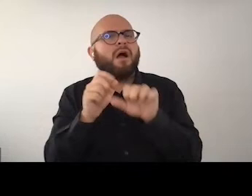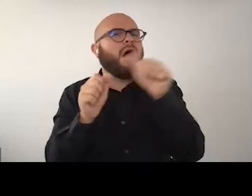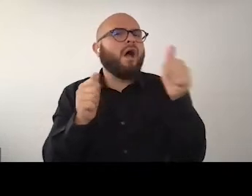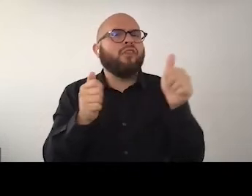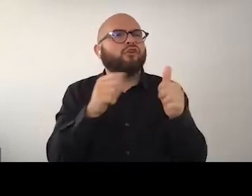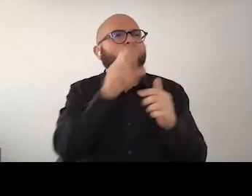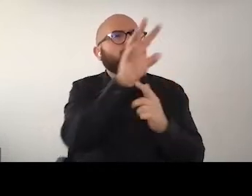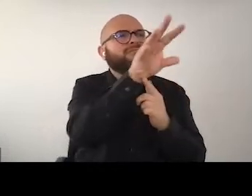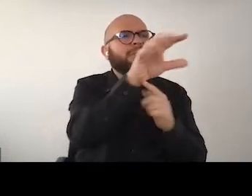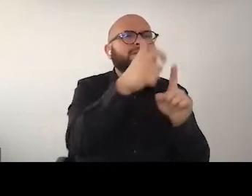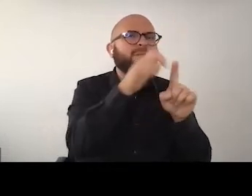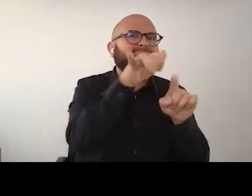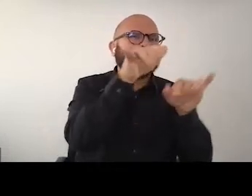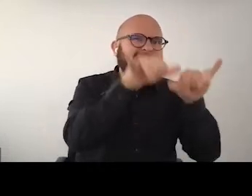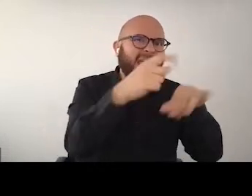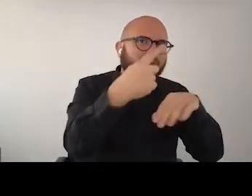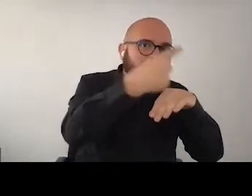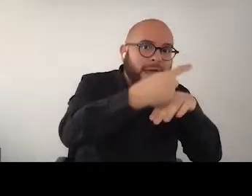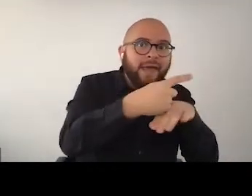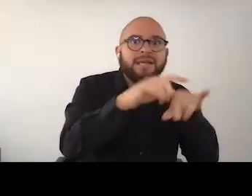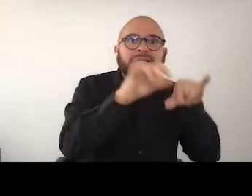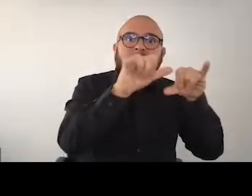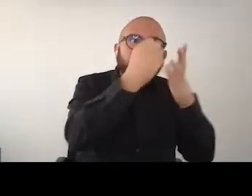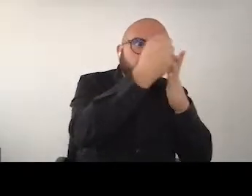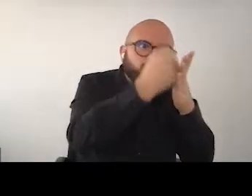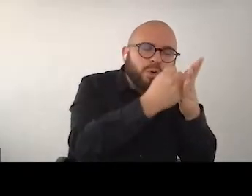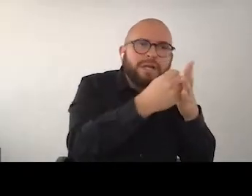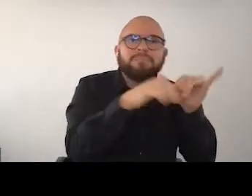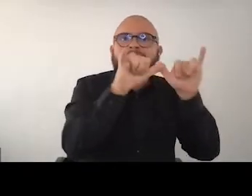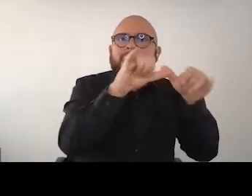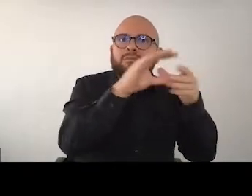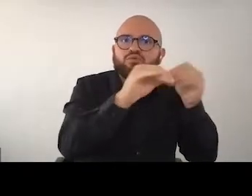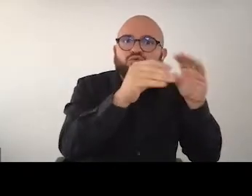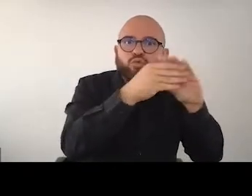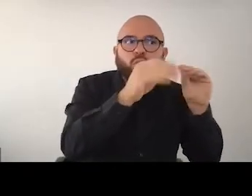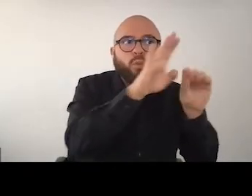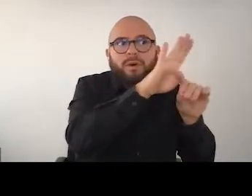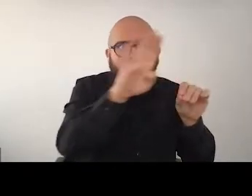from the same script or storyboard and include it in that 30-second spot